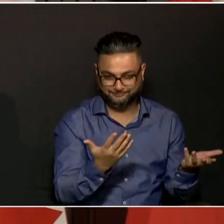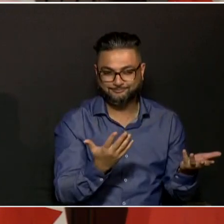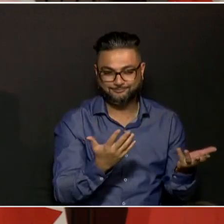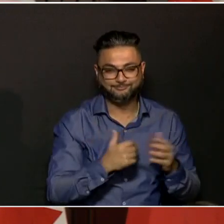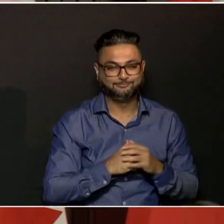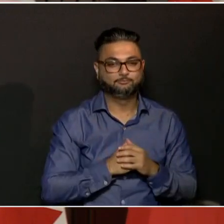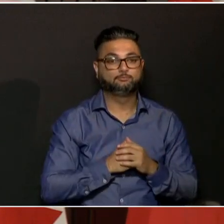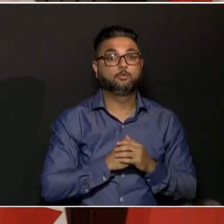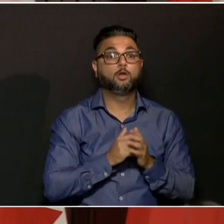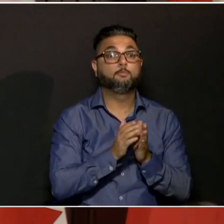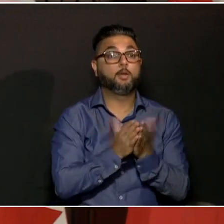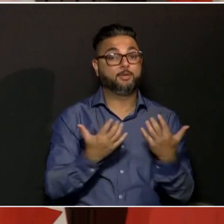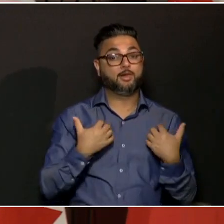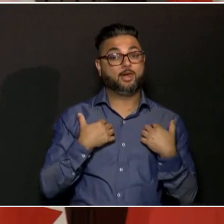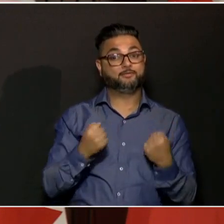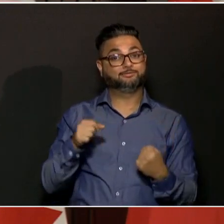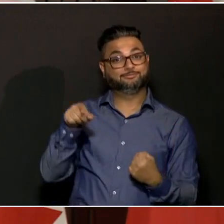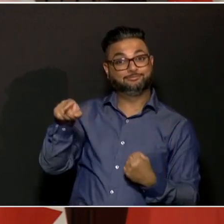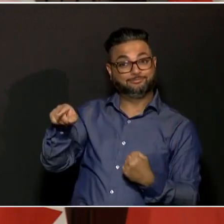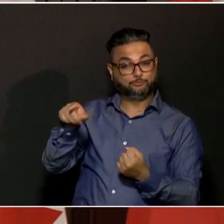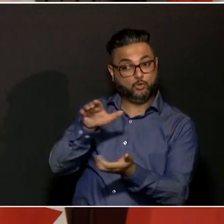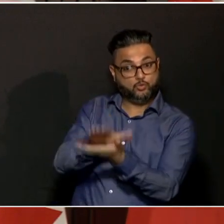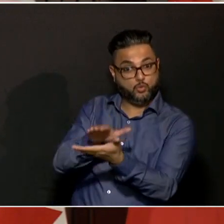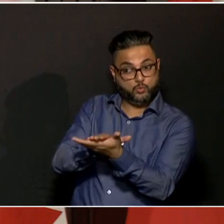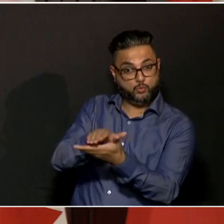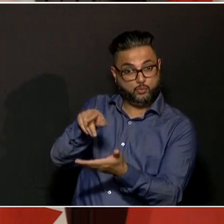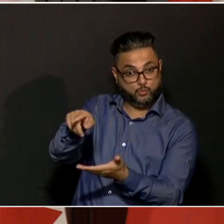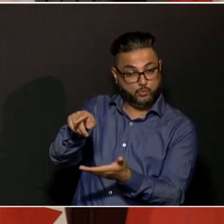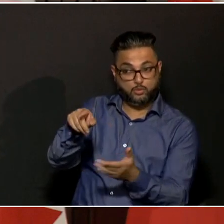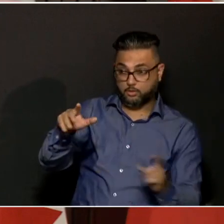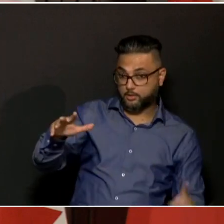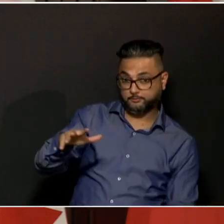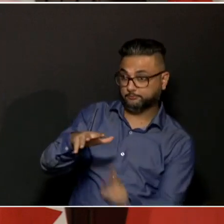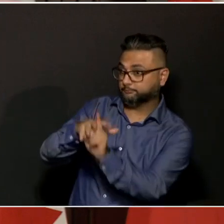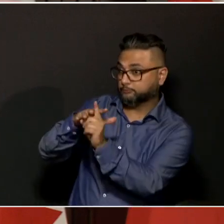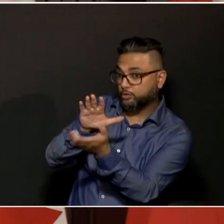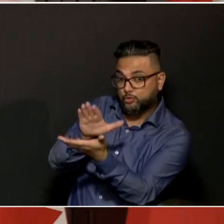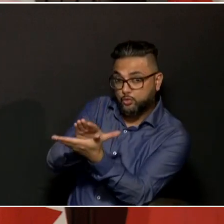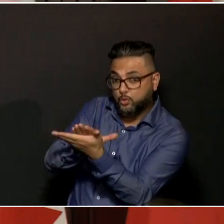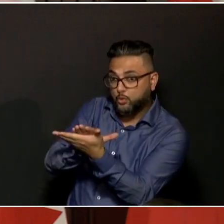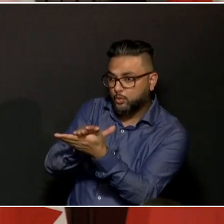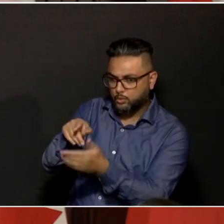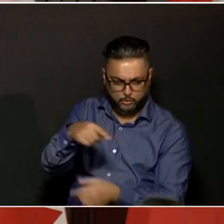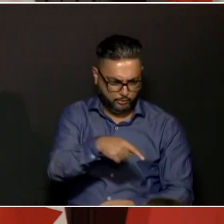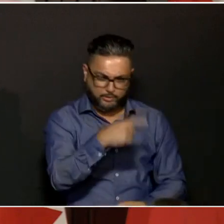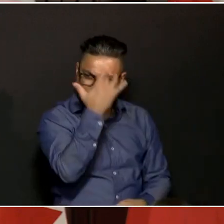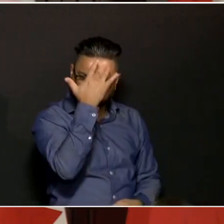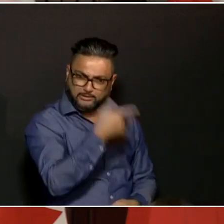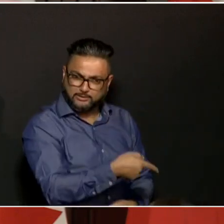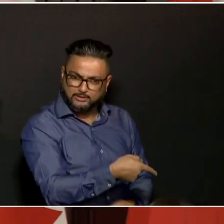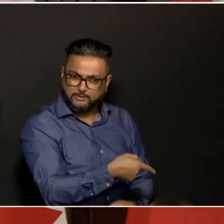the public health nurses that will be there in the event the child shows up with symptoms